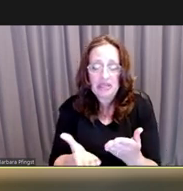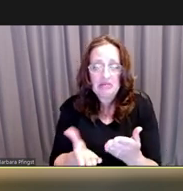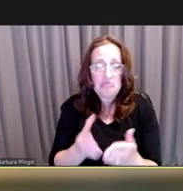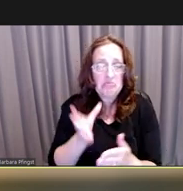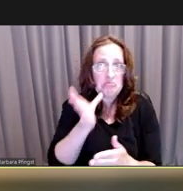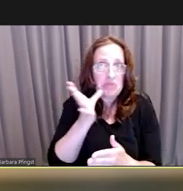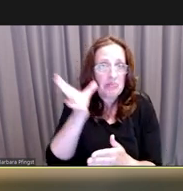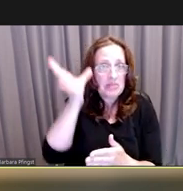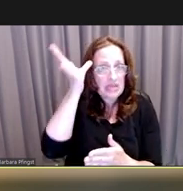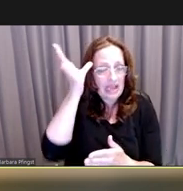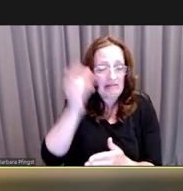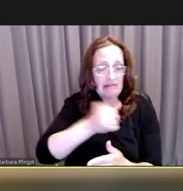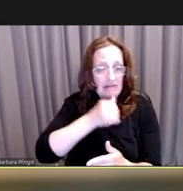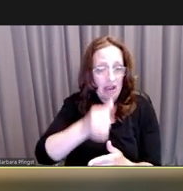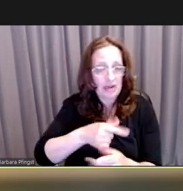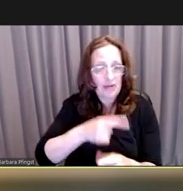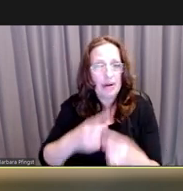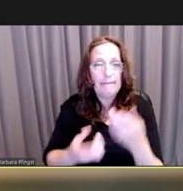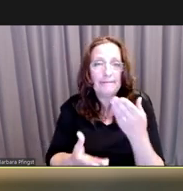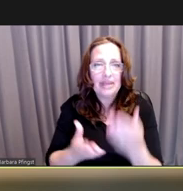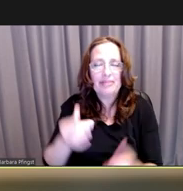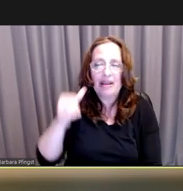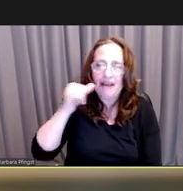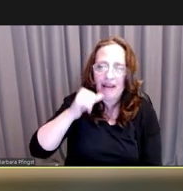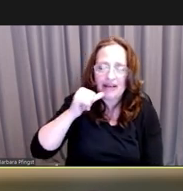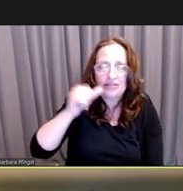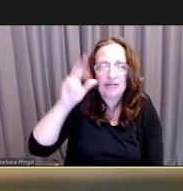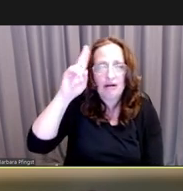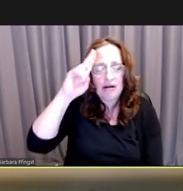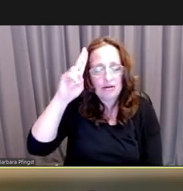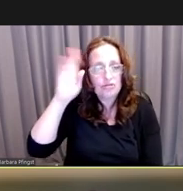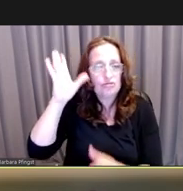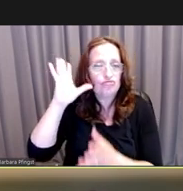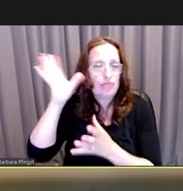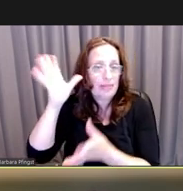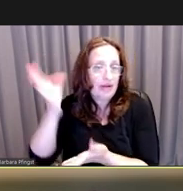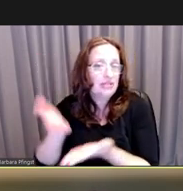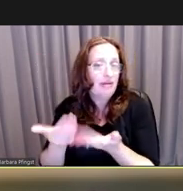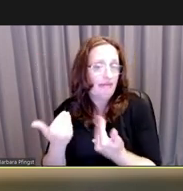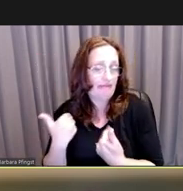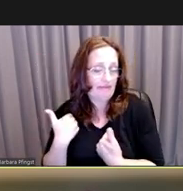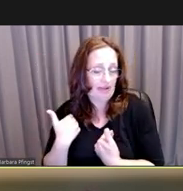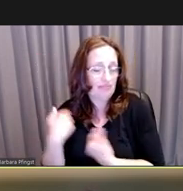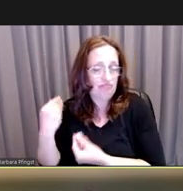It might be grandparents. You want to know about the birth history itself. What went on. Was the